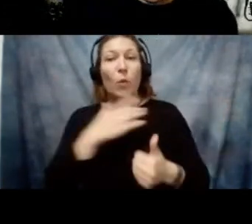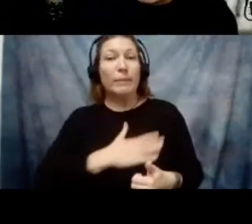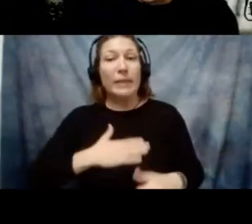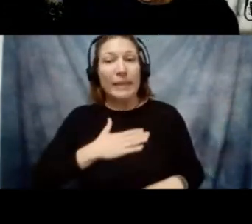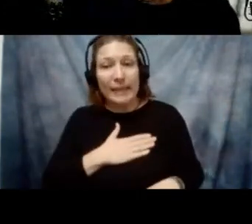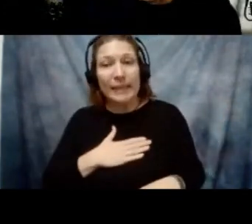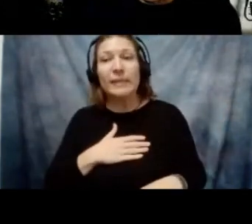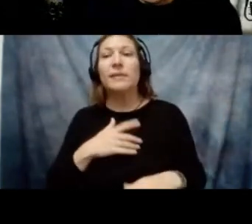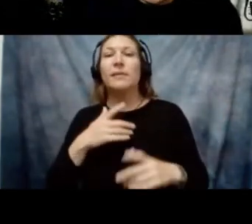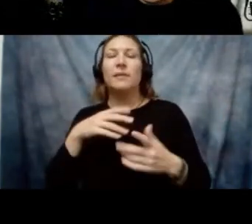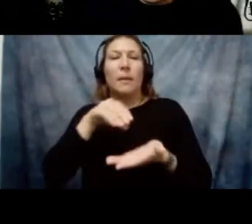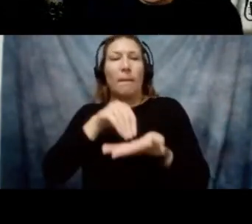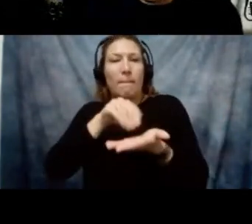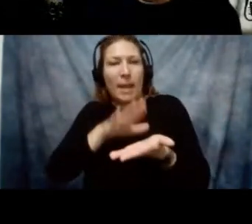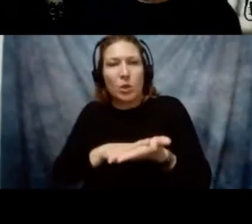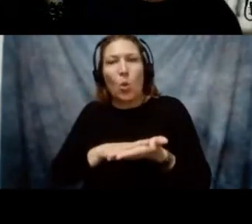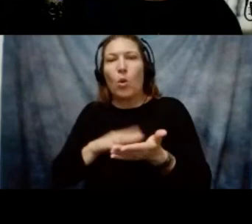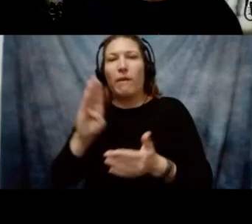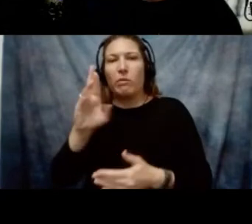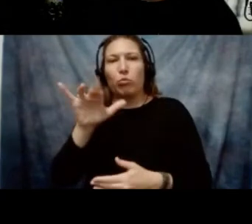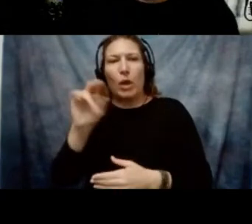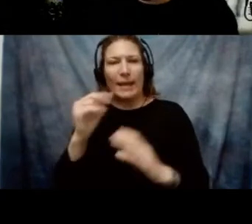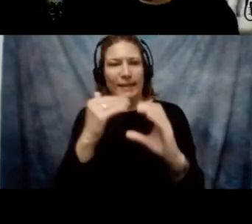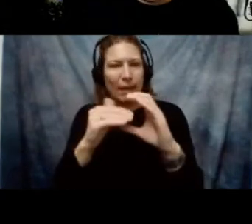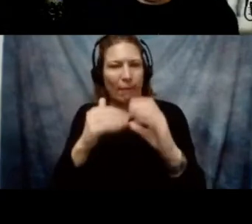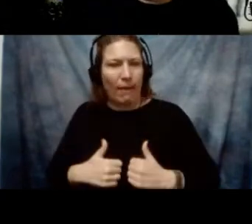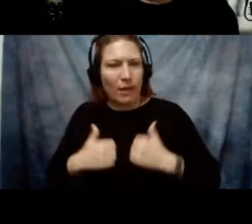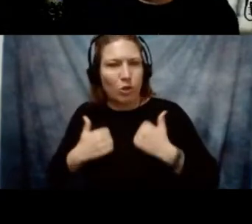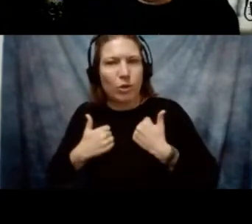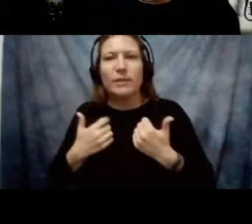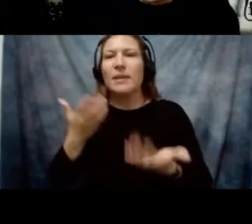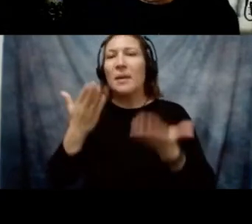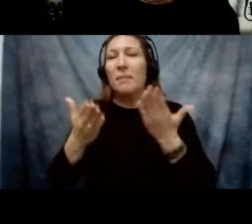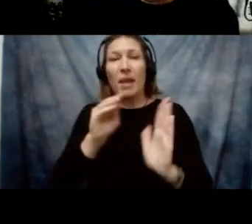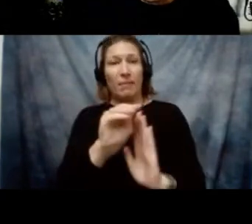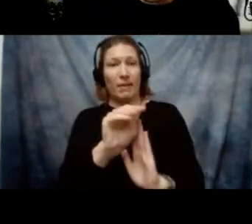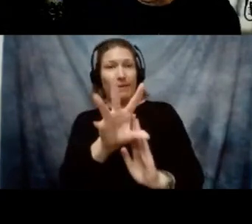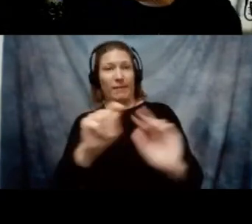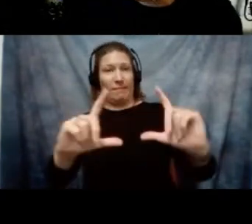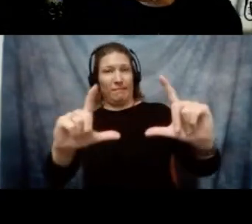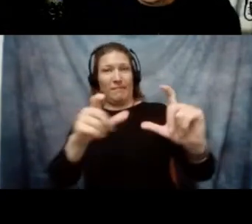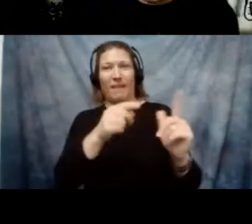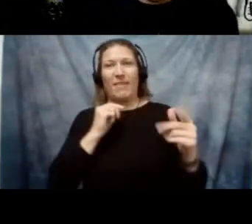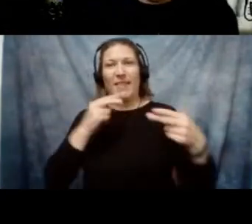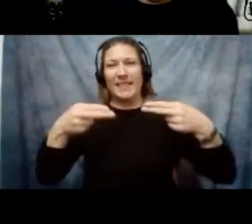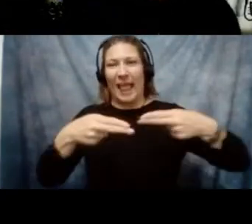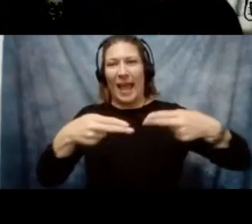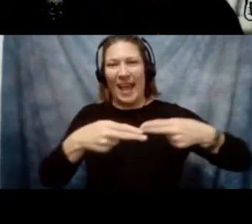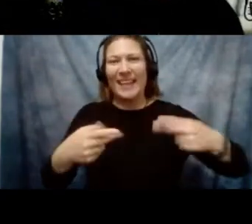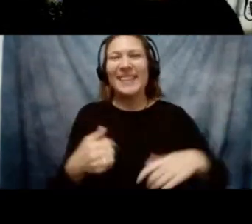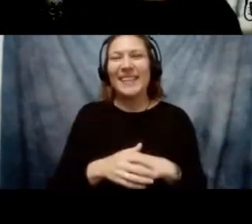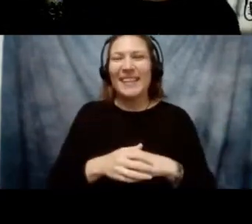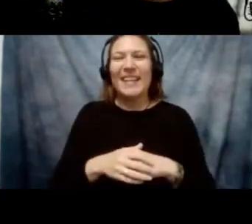again i'll be sharing the recordings for um for today's sessions after this event completes and um